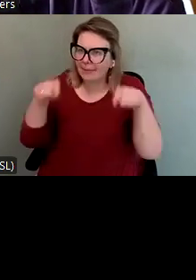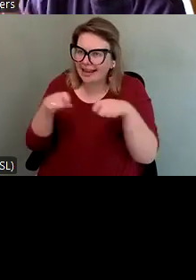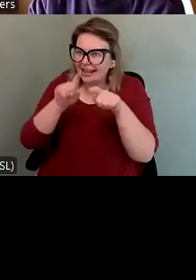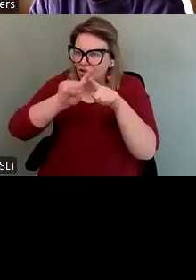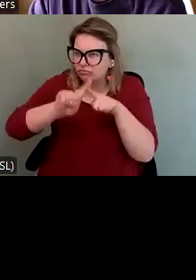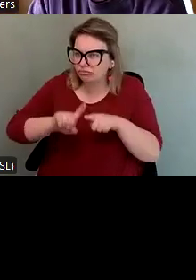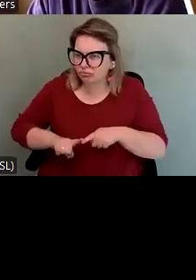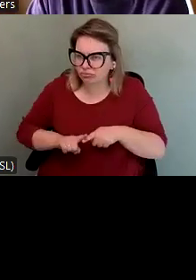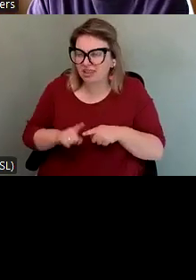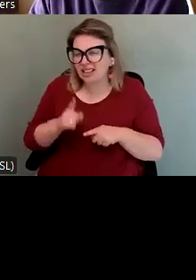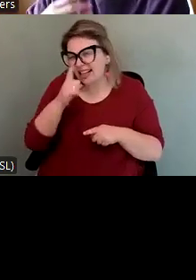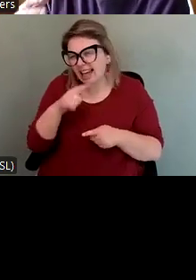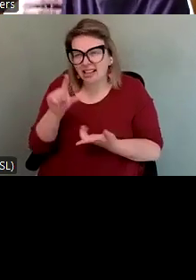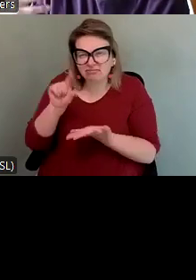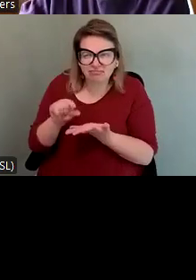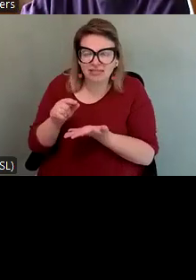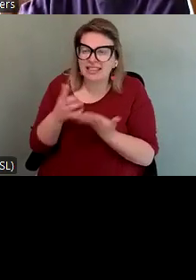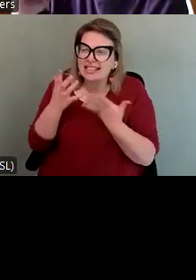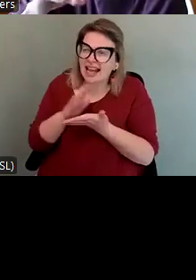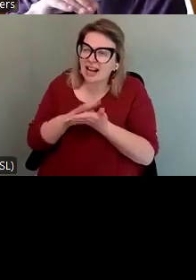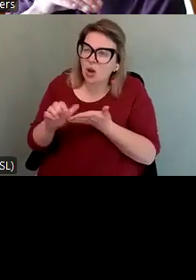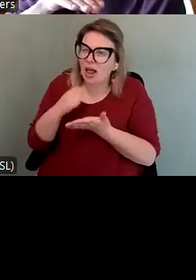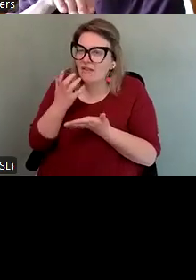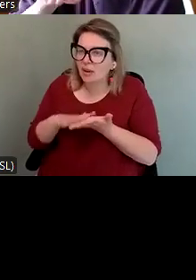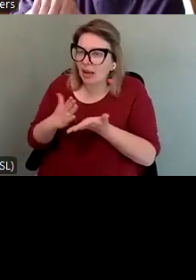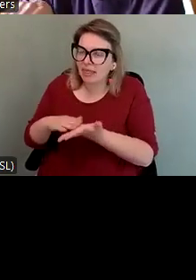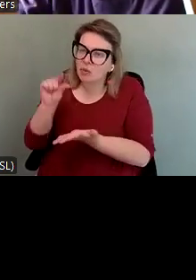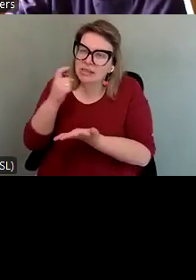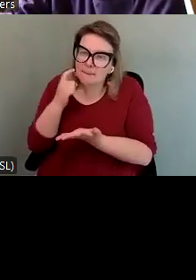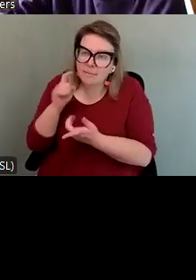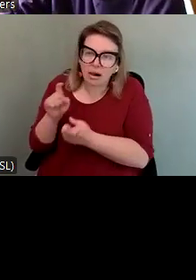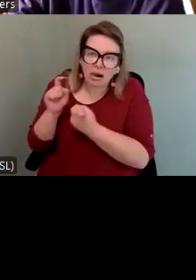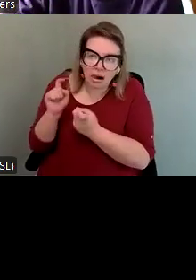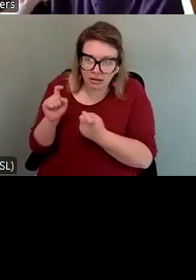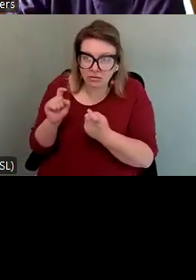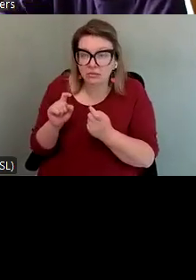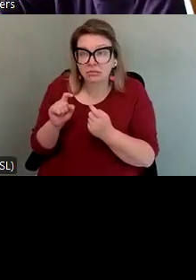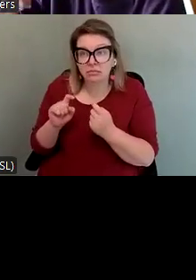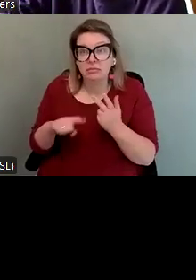depends on the complexity, about what you might want to use server-side for to improve the level of data